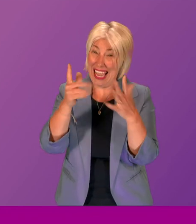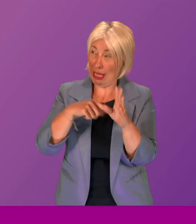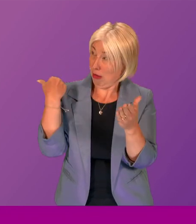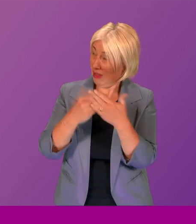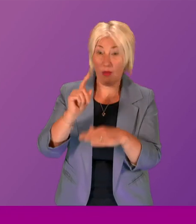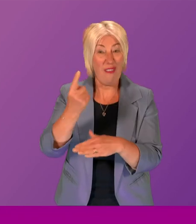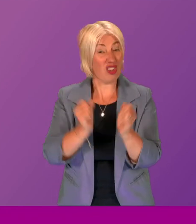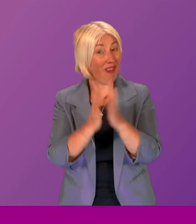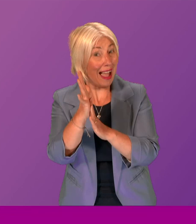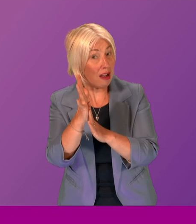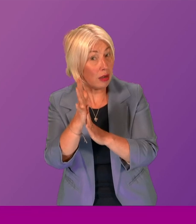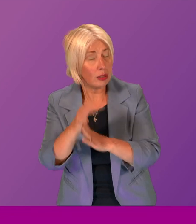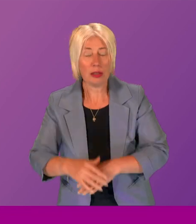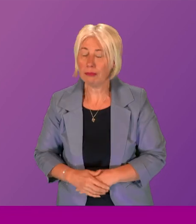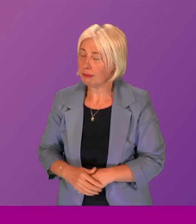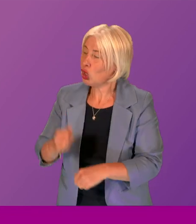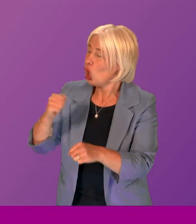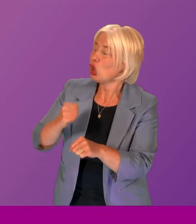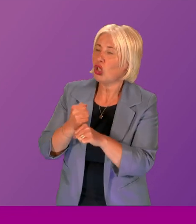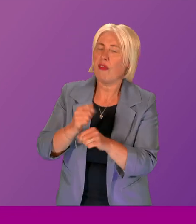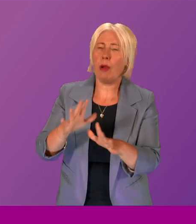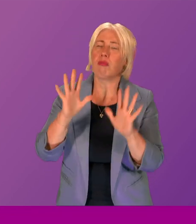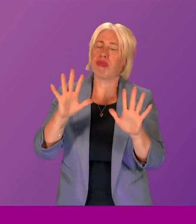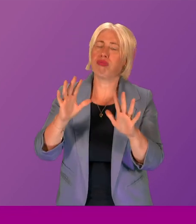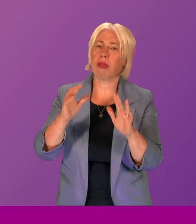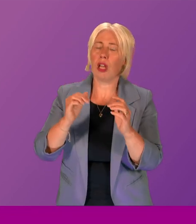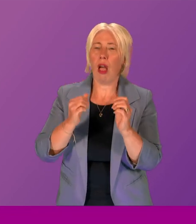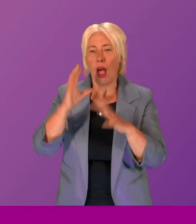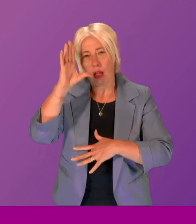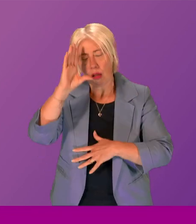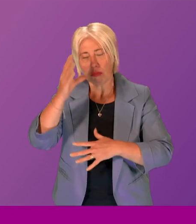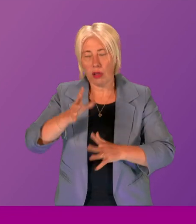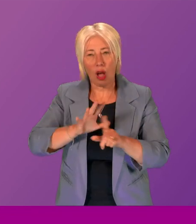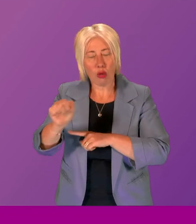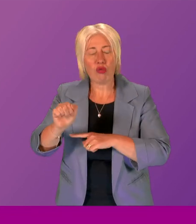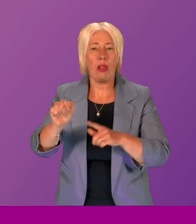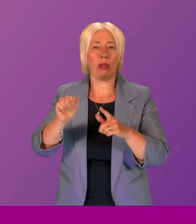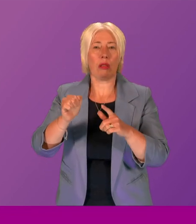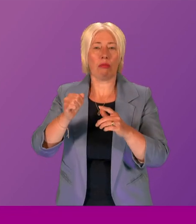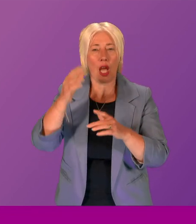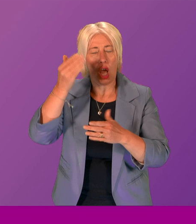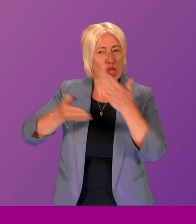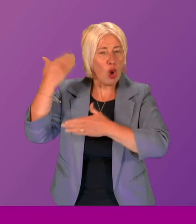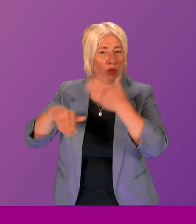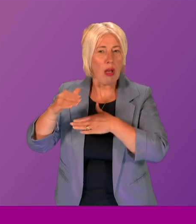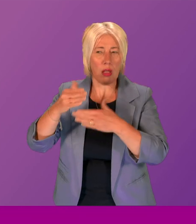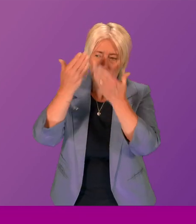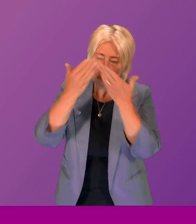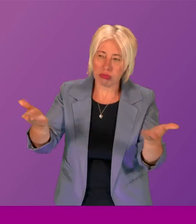The Scottish Government recognises the cultural and historical significance of the Mackintosh building; its world-renowned status; and the importance of the Mack to